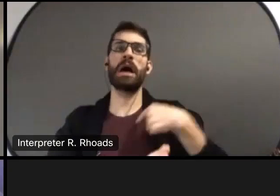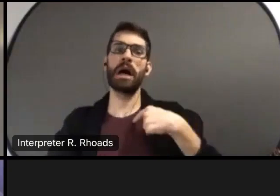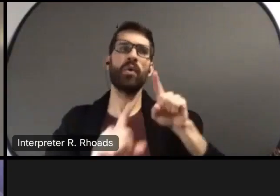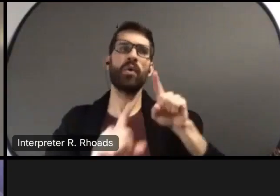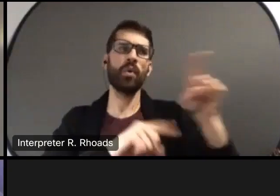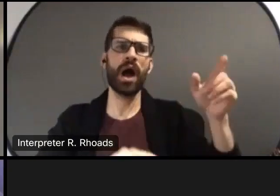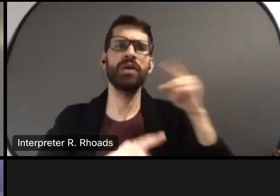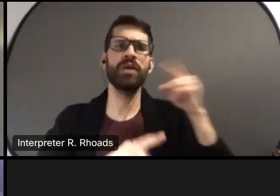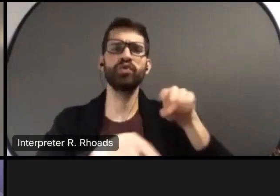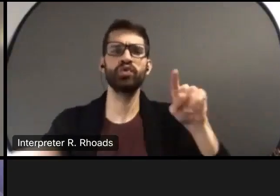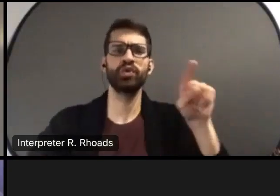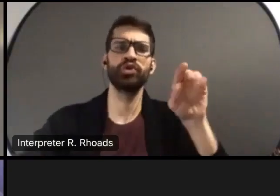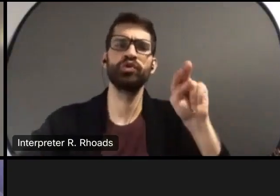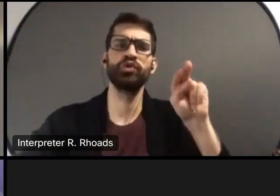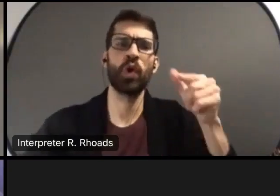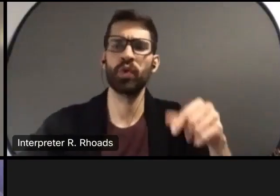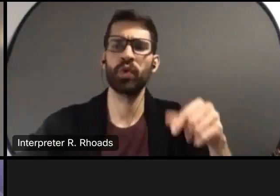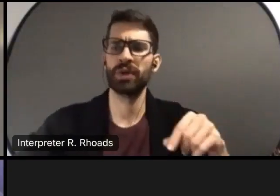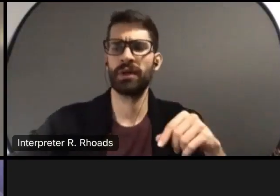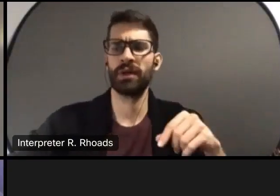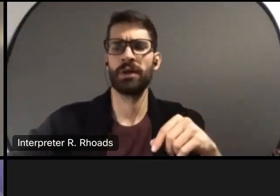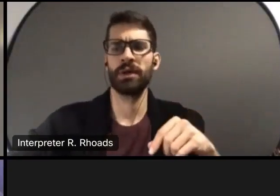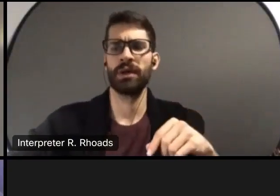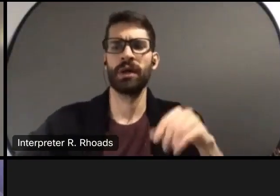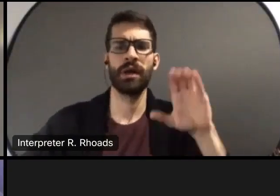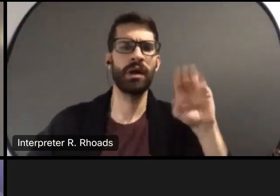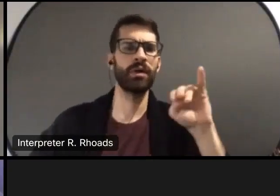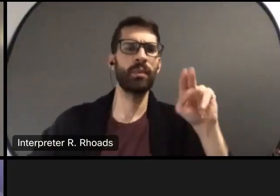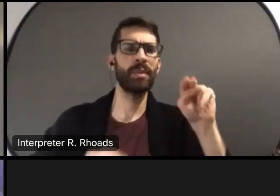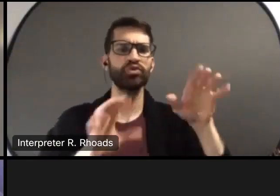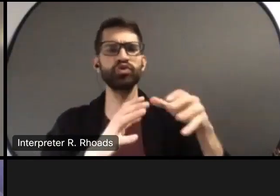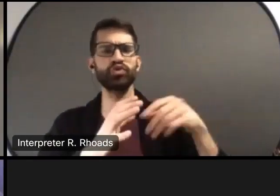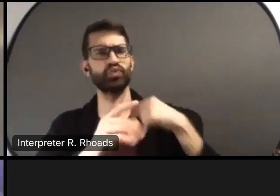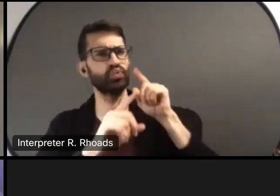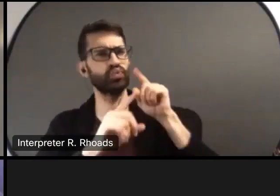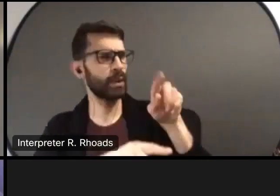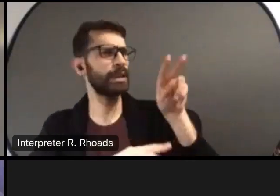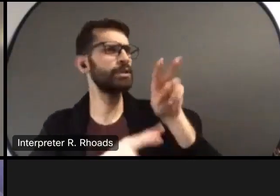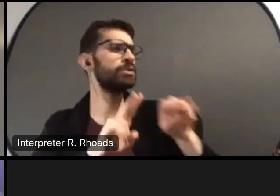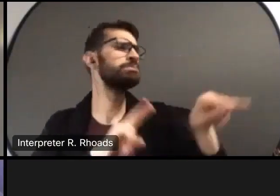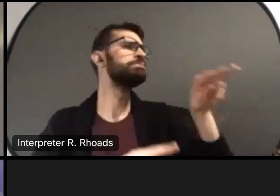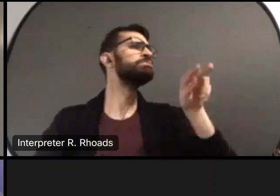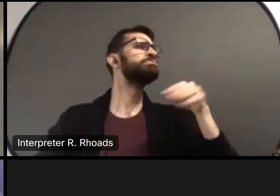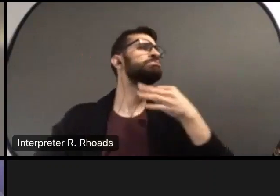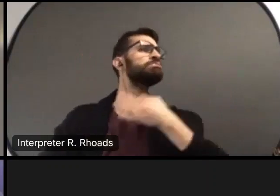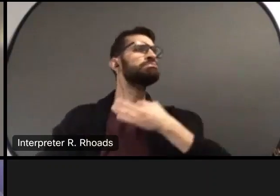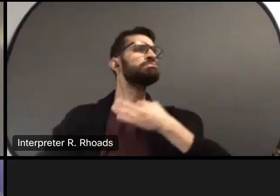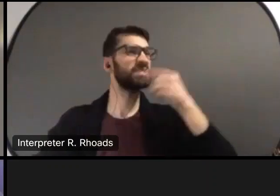Commission on, and I have considered, you know, in this new situation approaching them. I mean